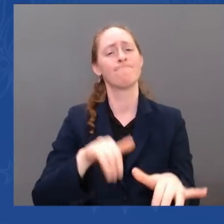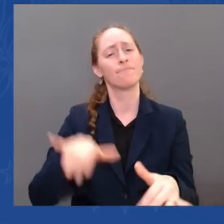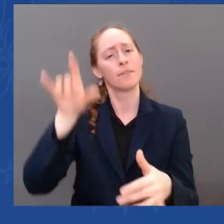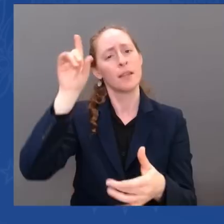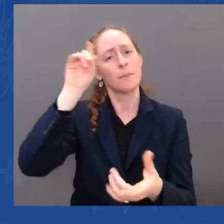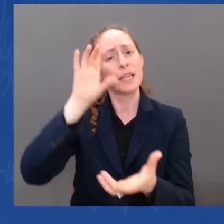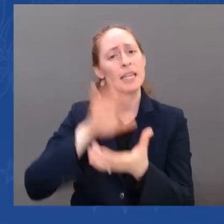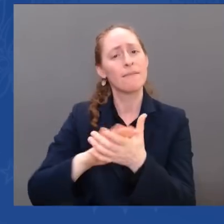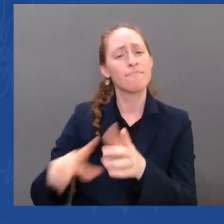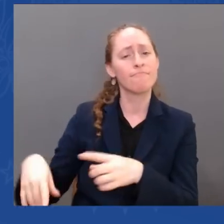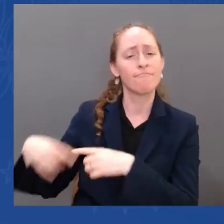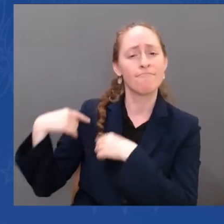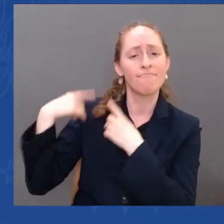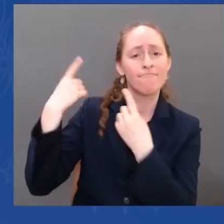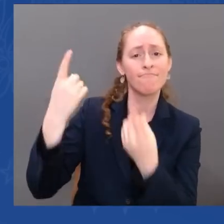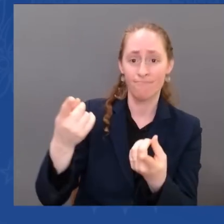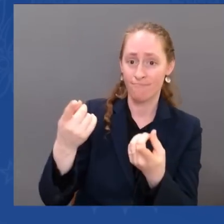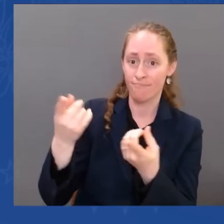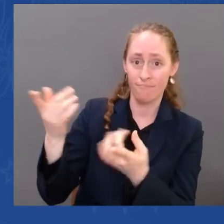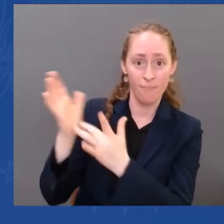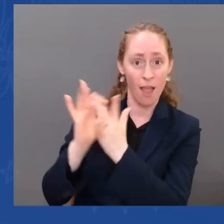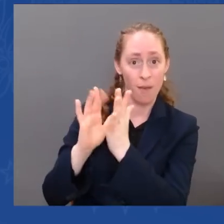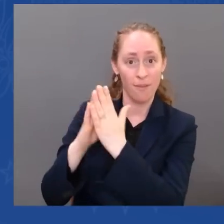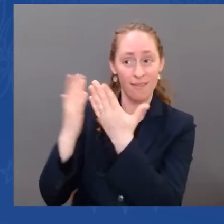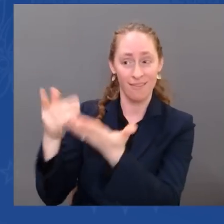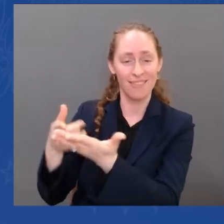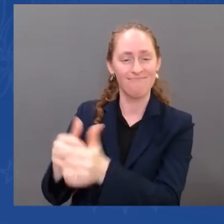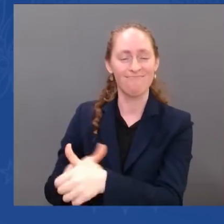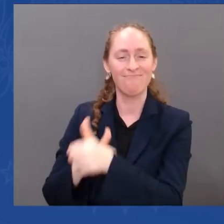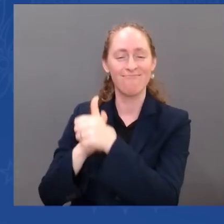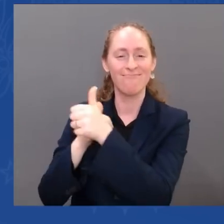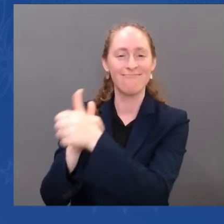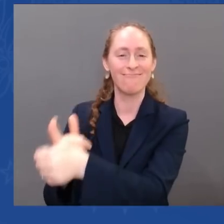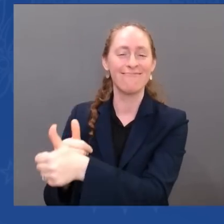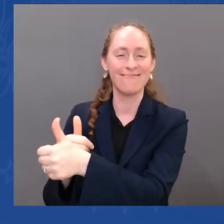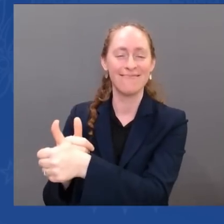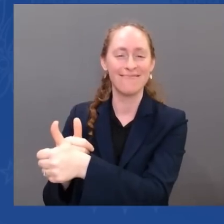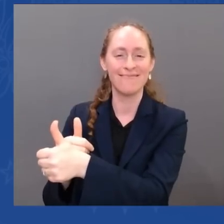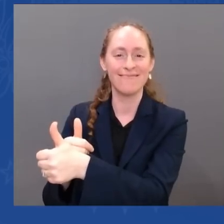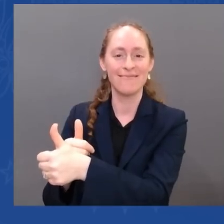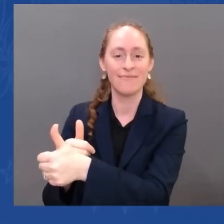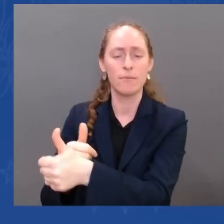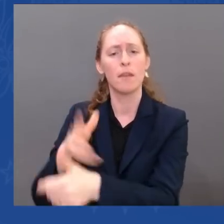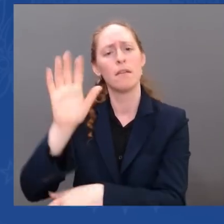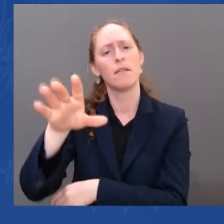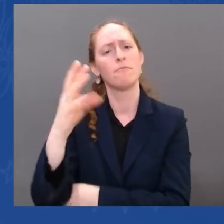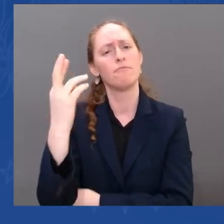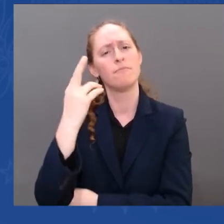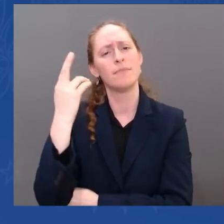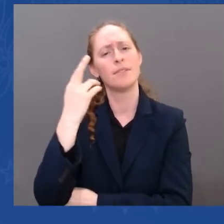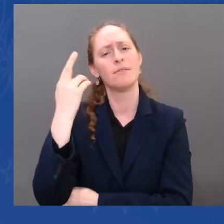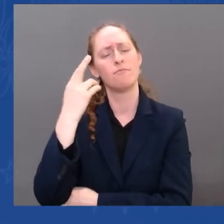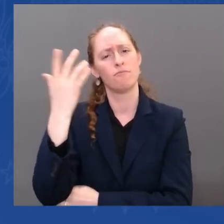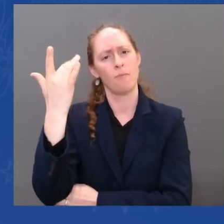we are celebrating the resurrection of the Greek nation with its prime minister for the first time.